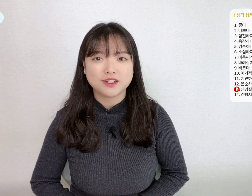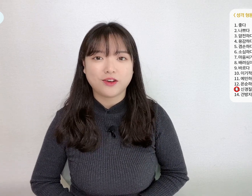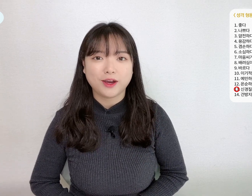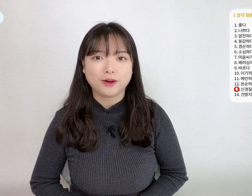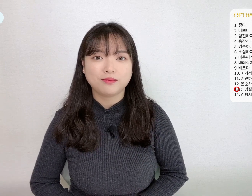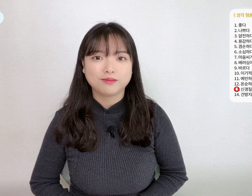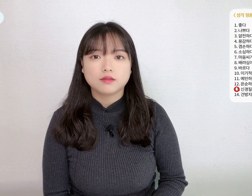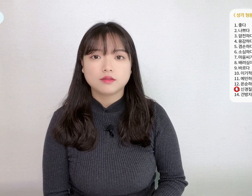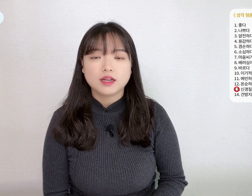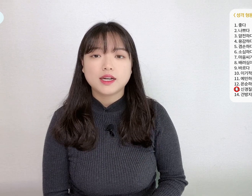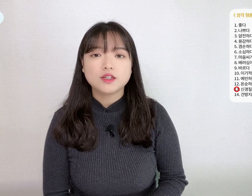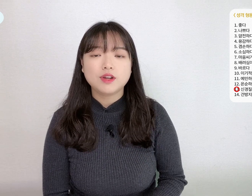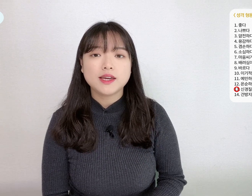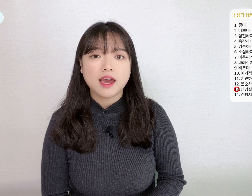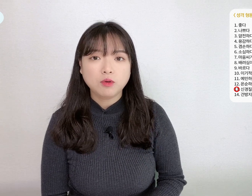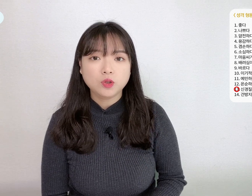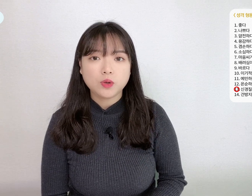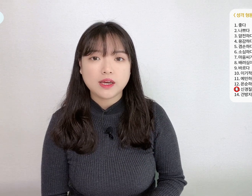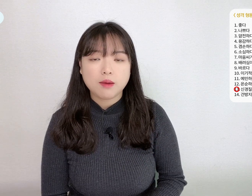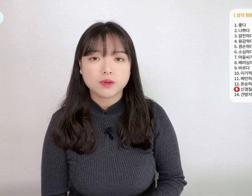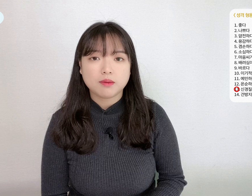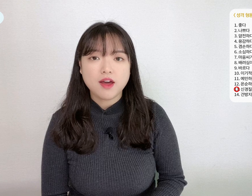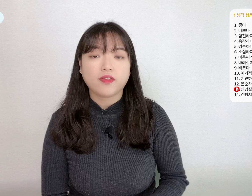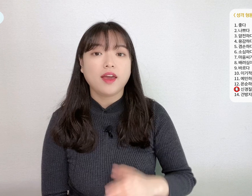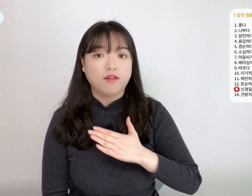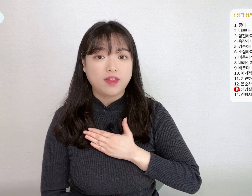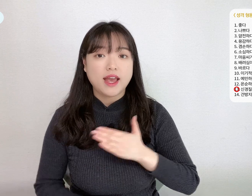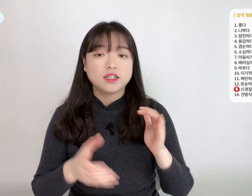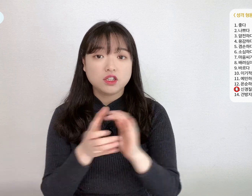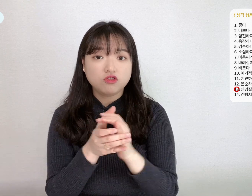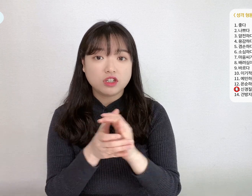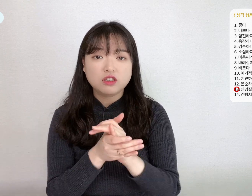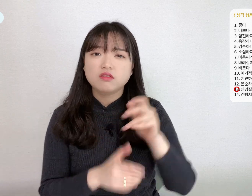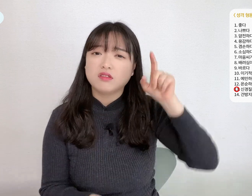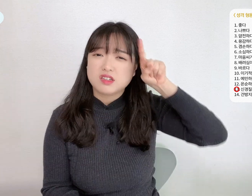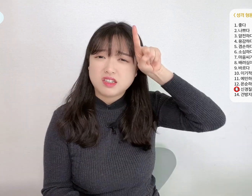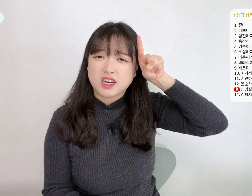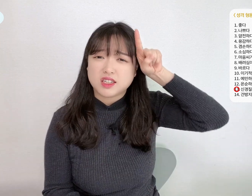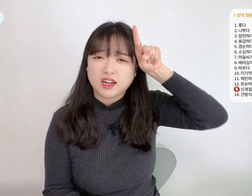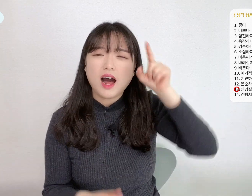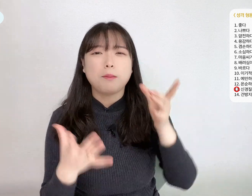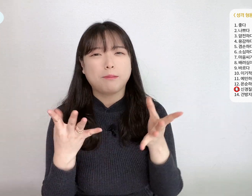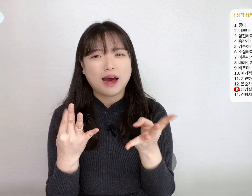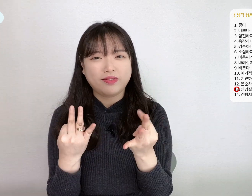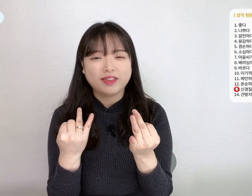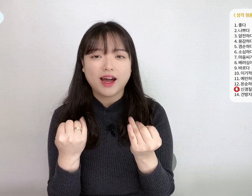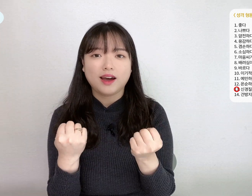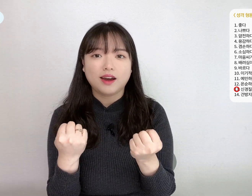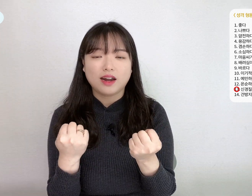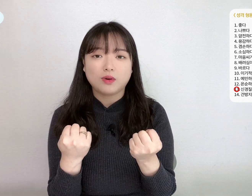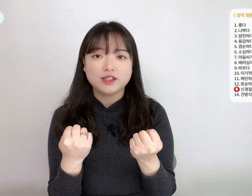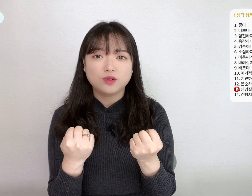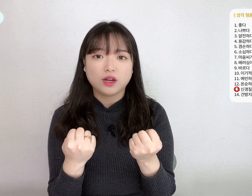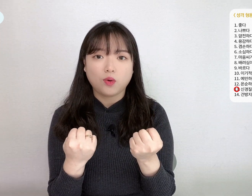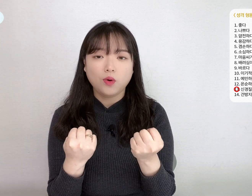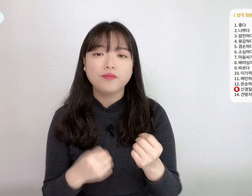with an example sentence, we can say [my friend has a lot of stress]